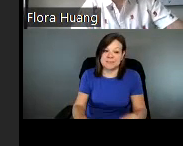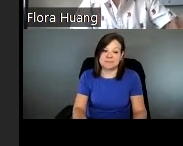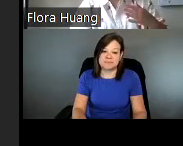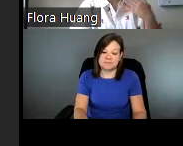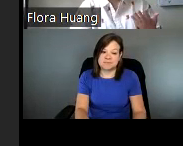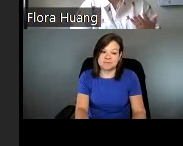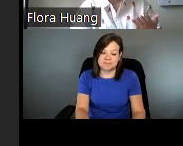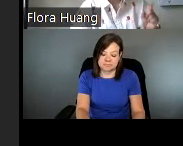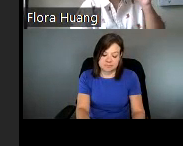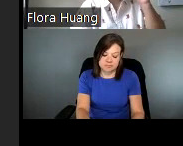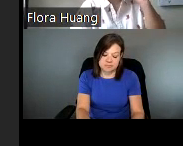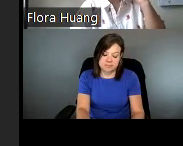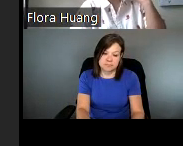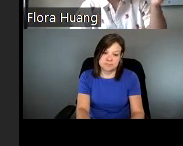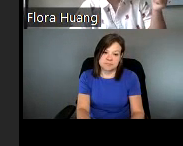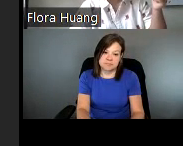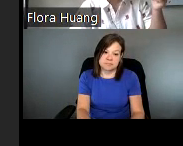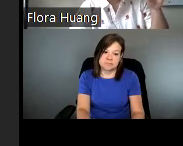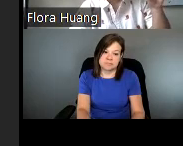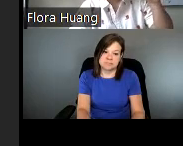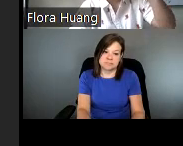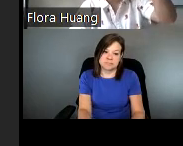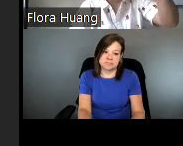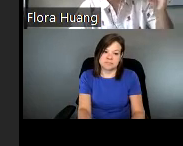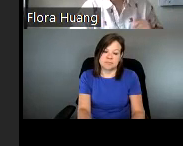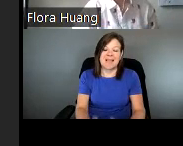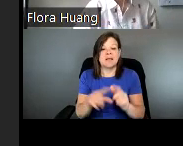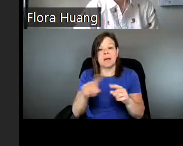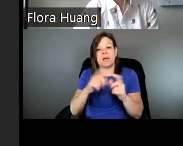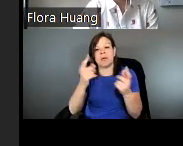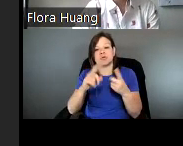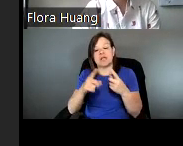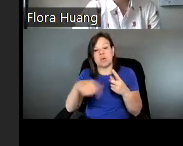One way to make sure that you understand what they correlate to is there's